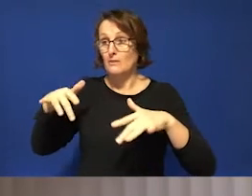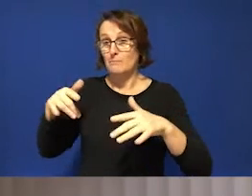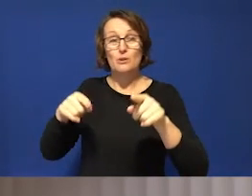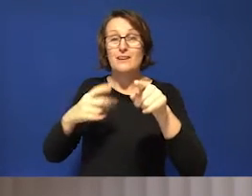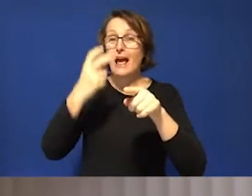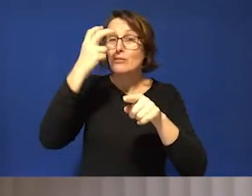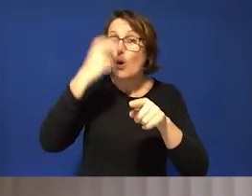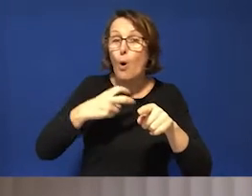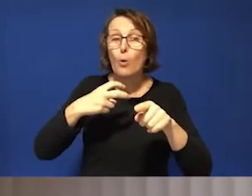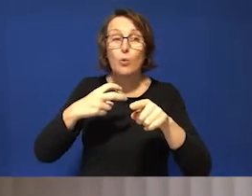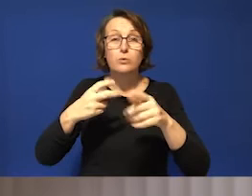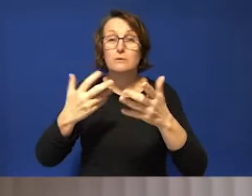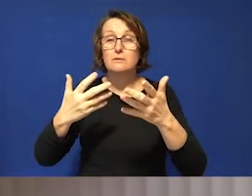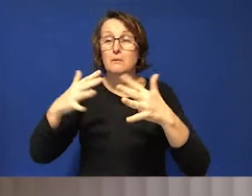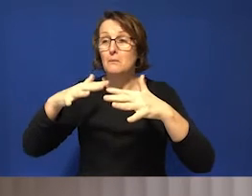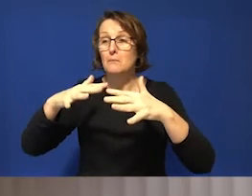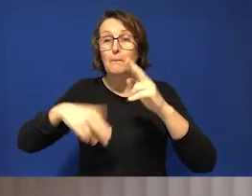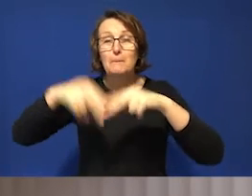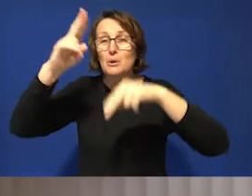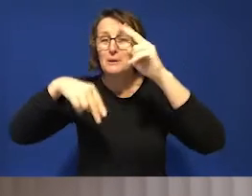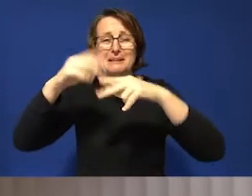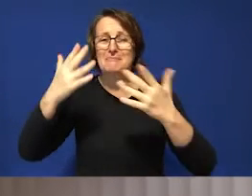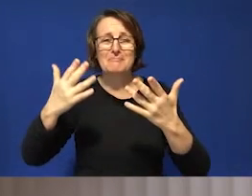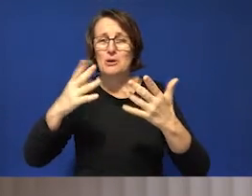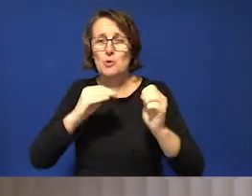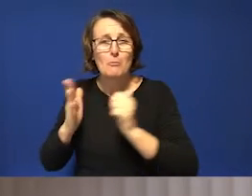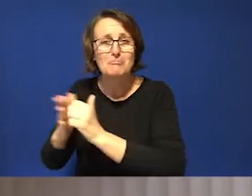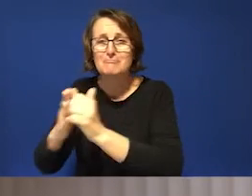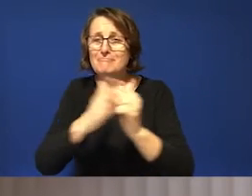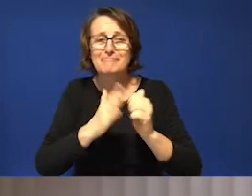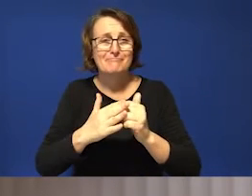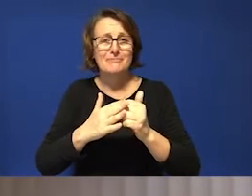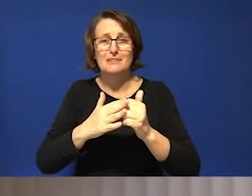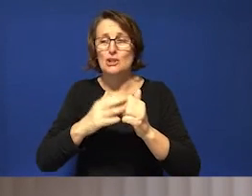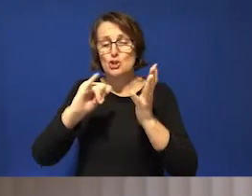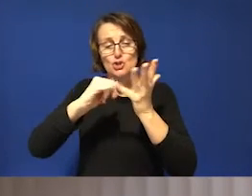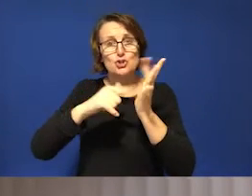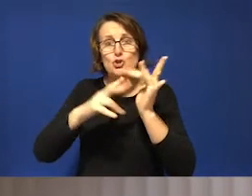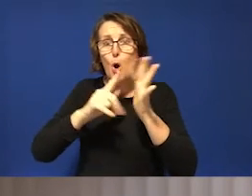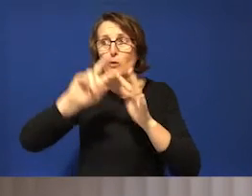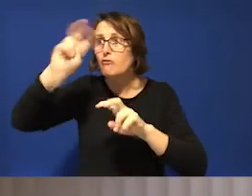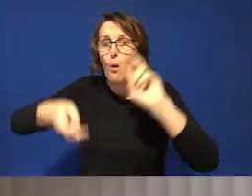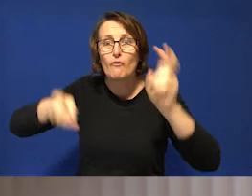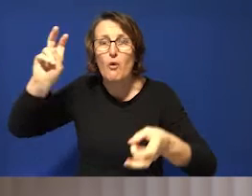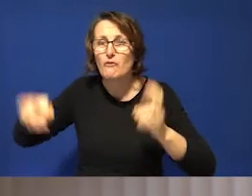the building hadn't been maintained properly for 50 or 60 years, there were bits of the stone falling through. And you can't just in today,